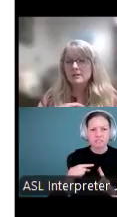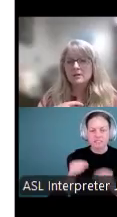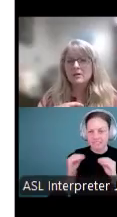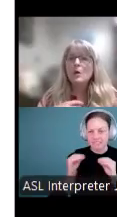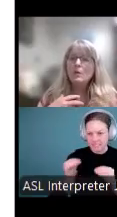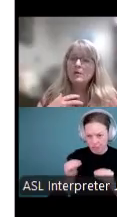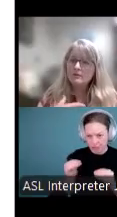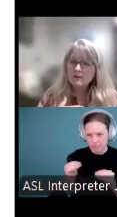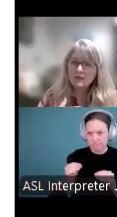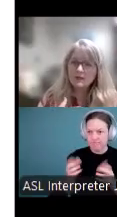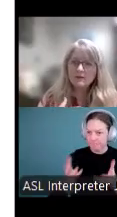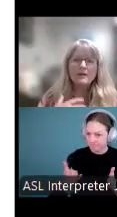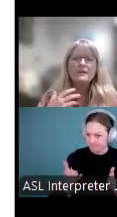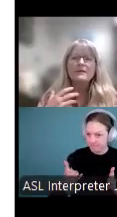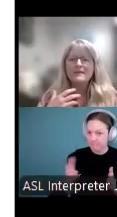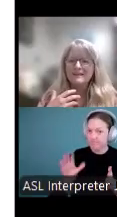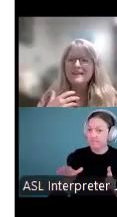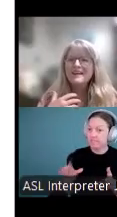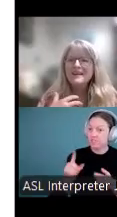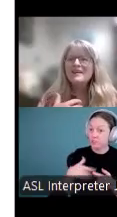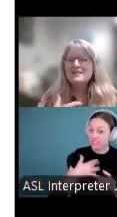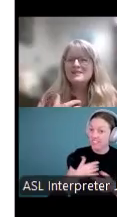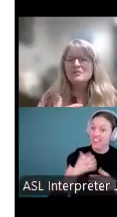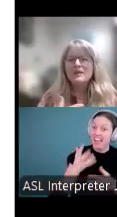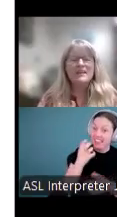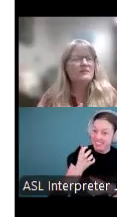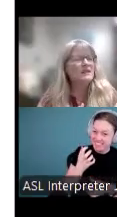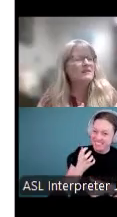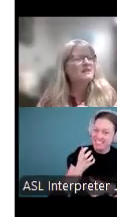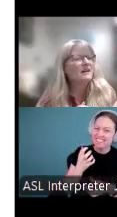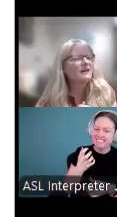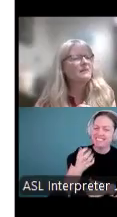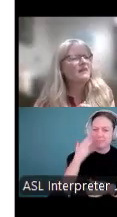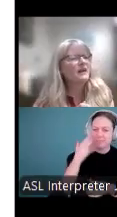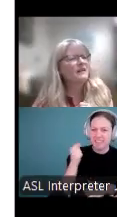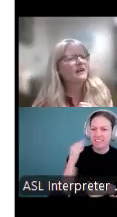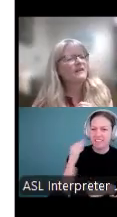yeah, when you feel angry, this is what that means, and then the